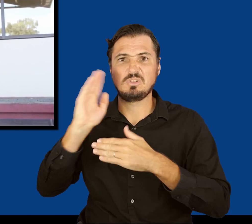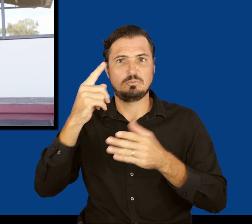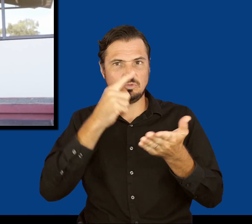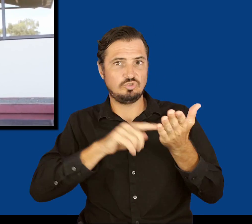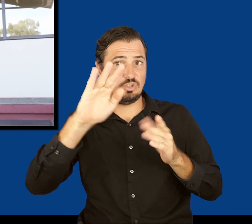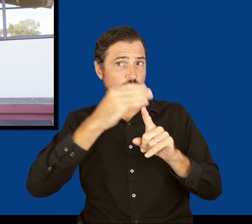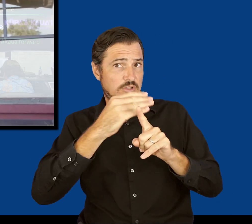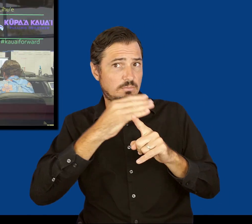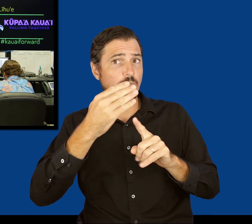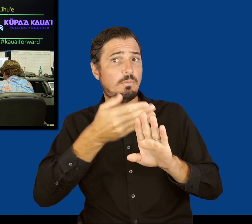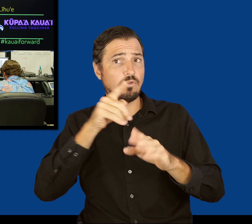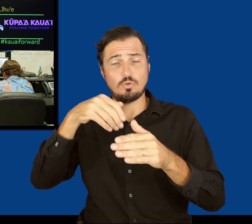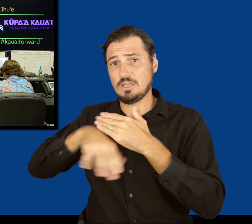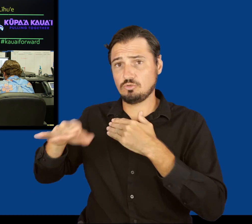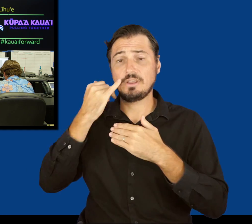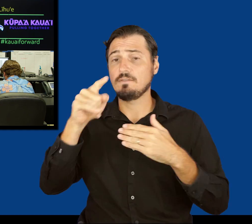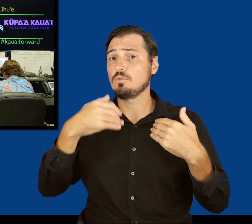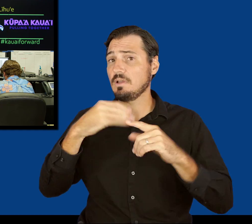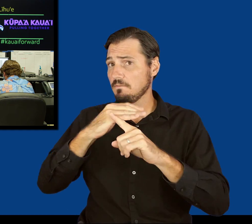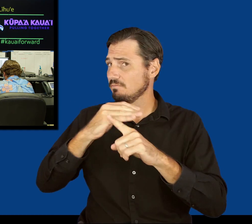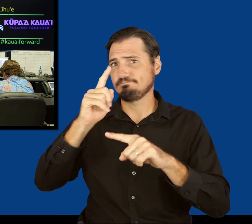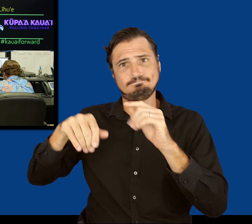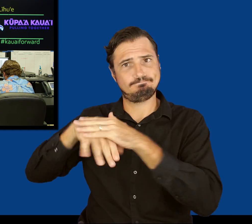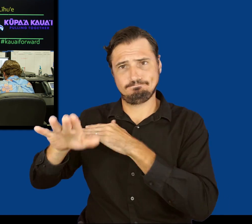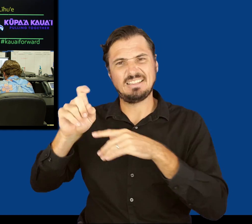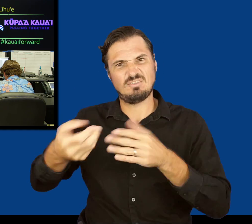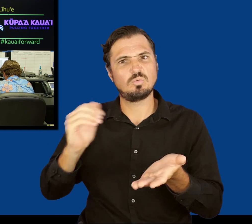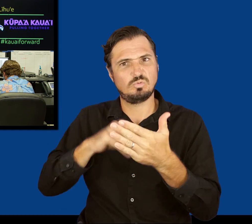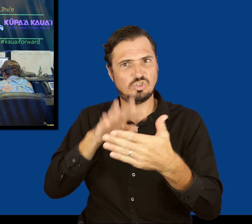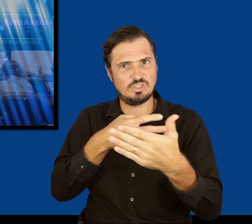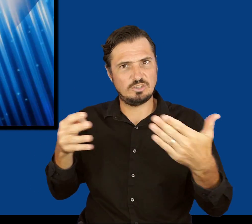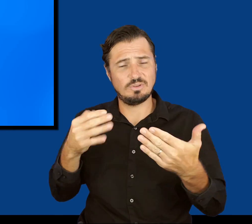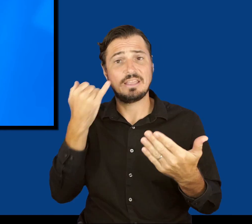anyone with a fever will need to reschedule. Please also reschedule if you feel sick